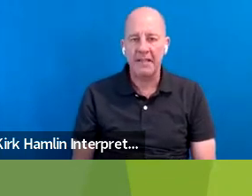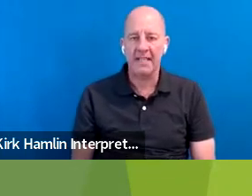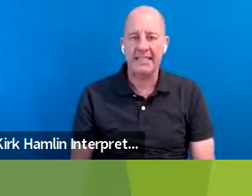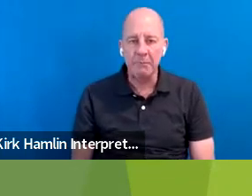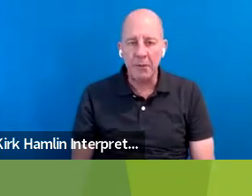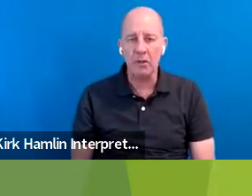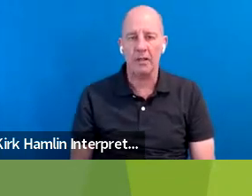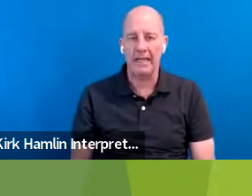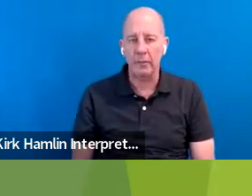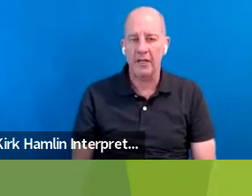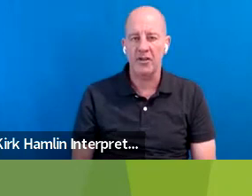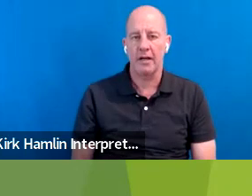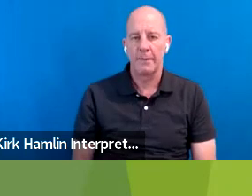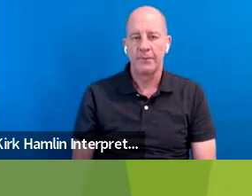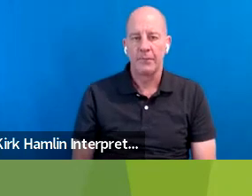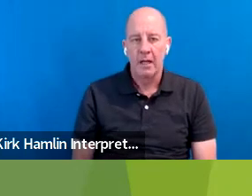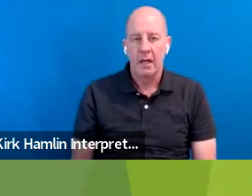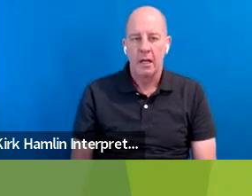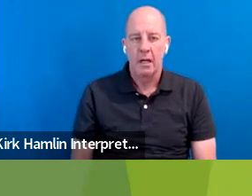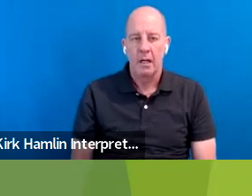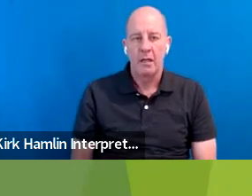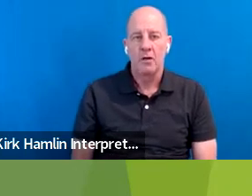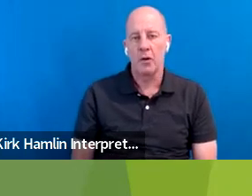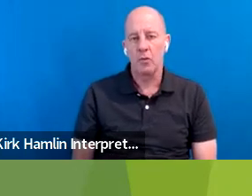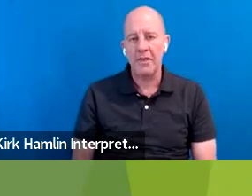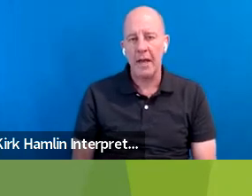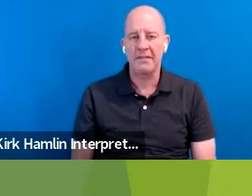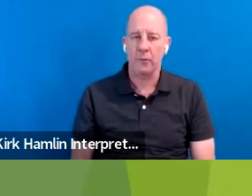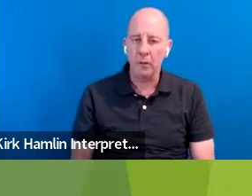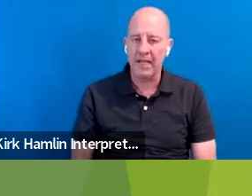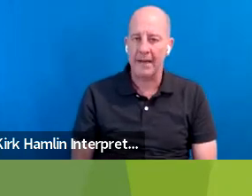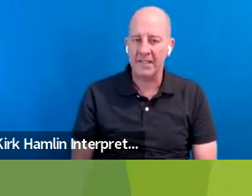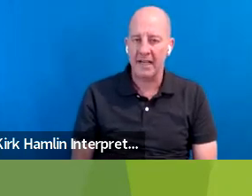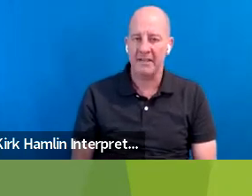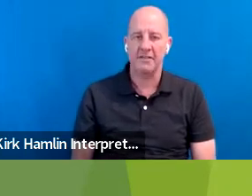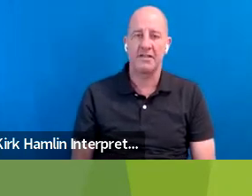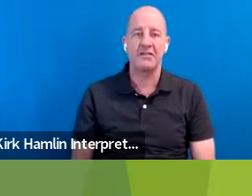Keeping that simple language. What that means, I really want to emphasize this.